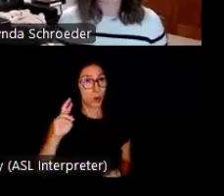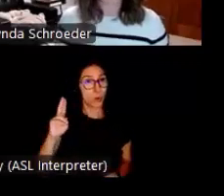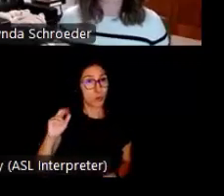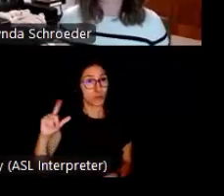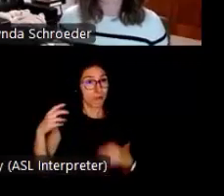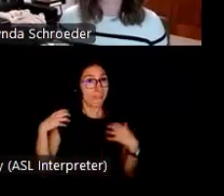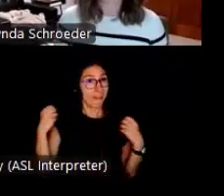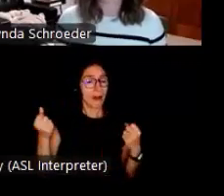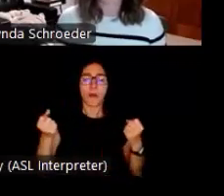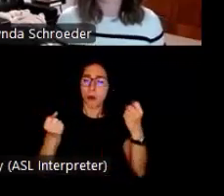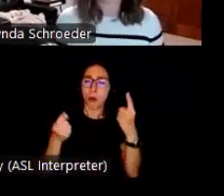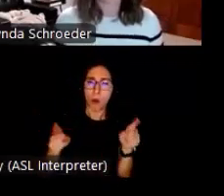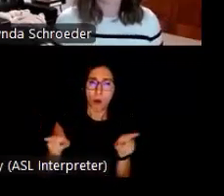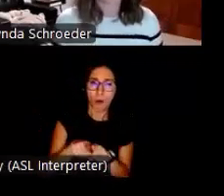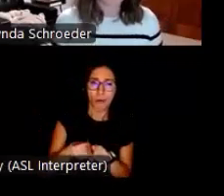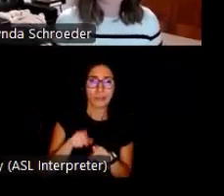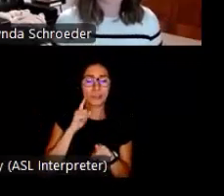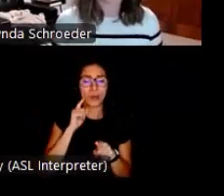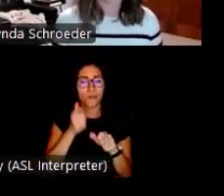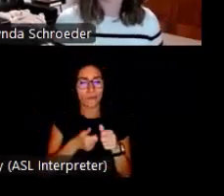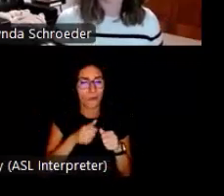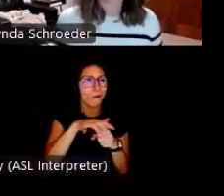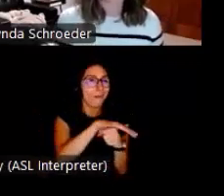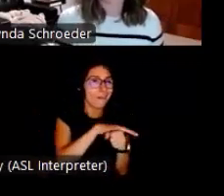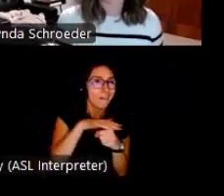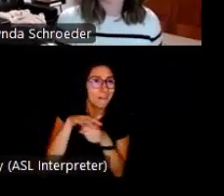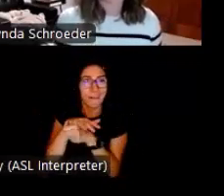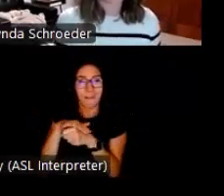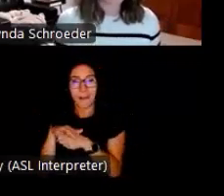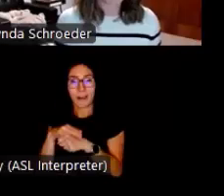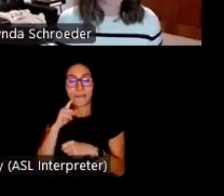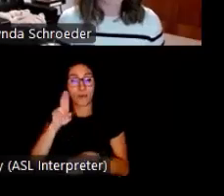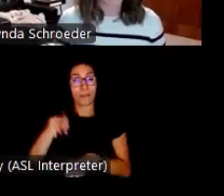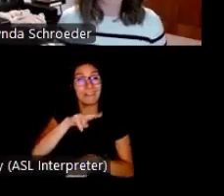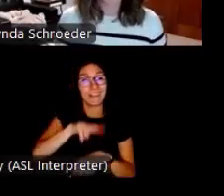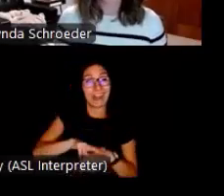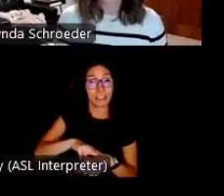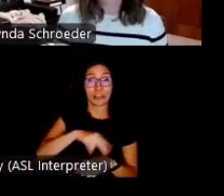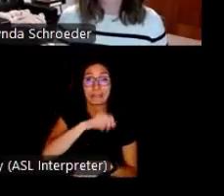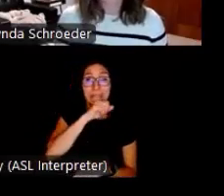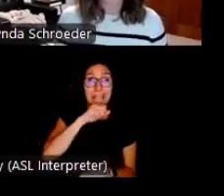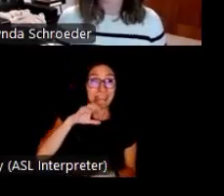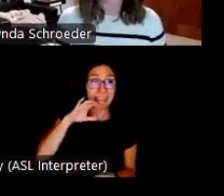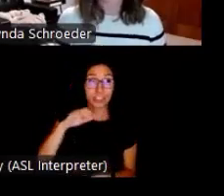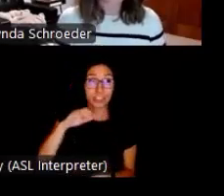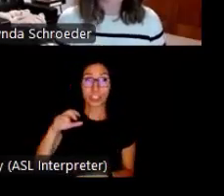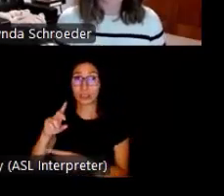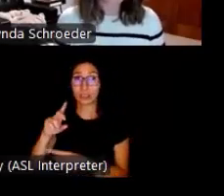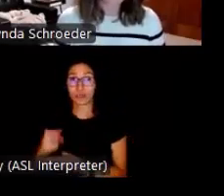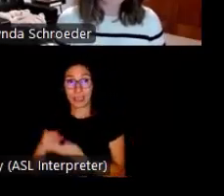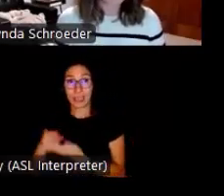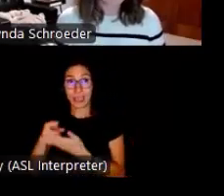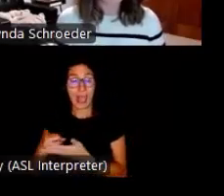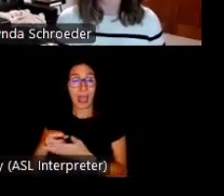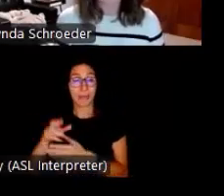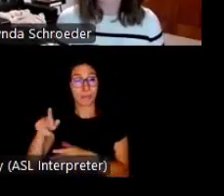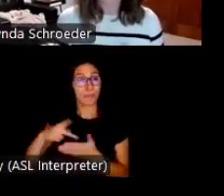in constituency groups in national aging and rehabilitation programming. Also the National Indian Council on Aging,